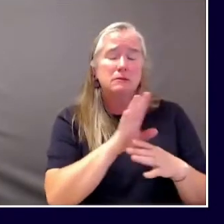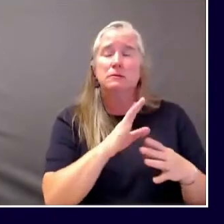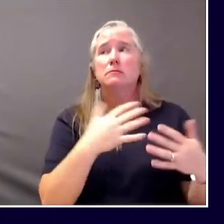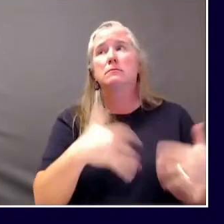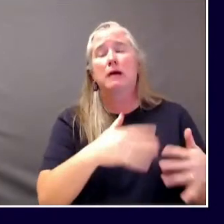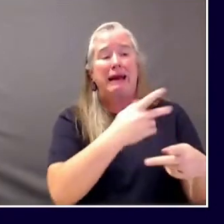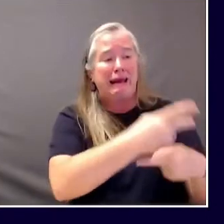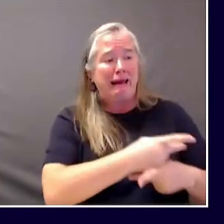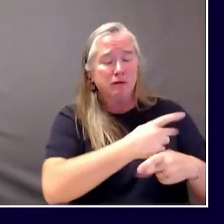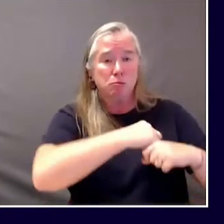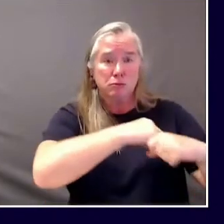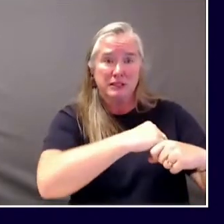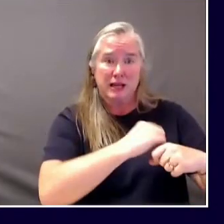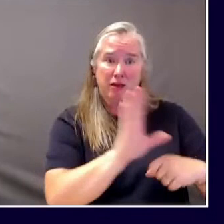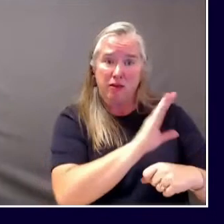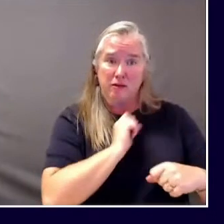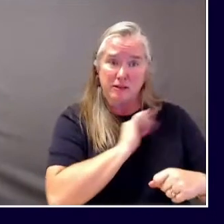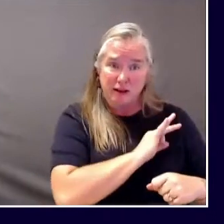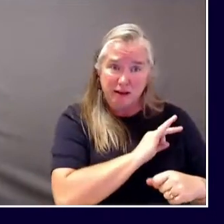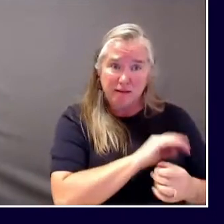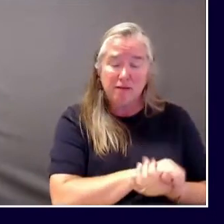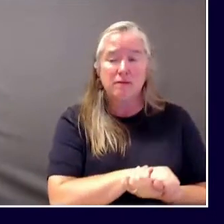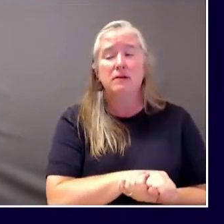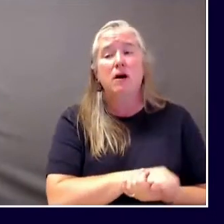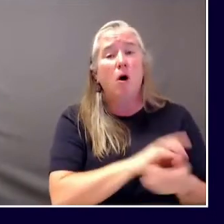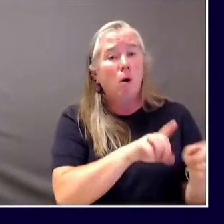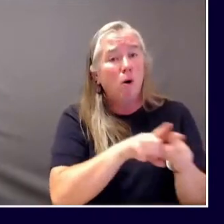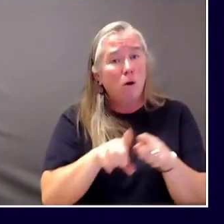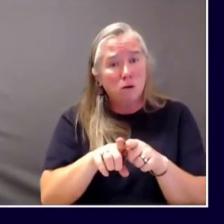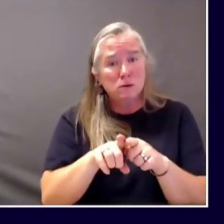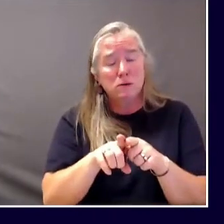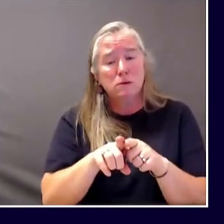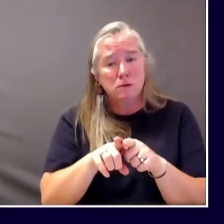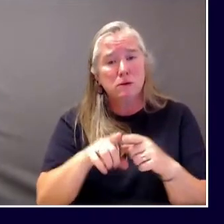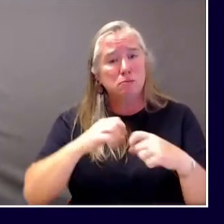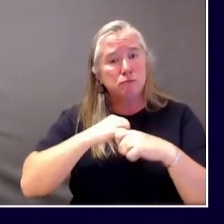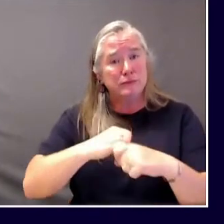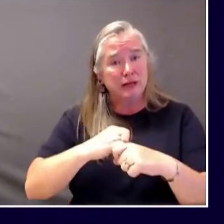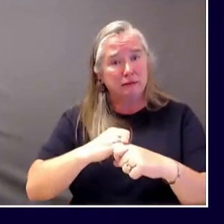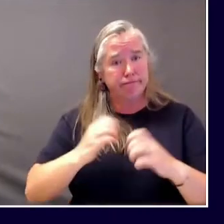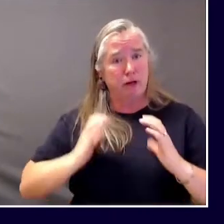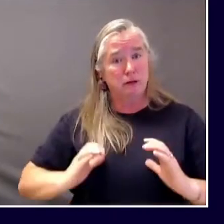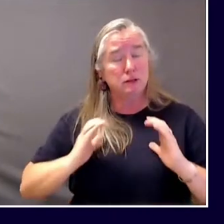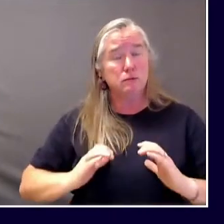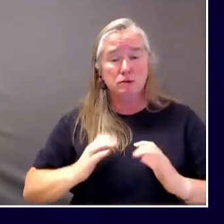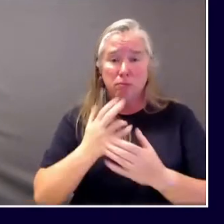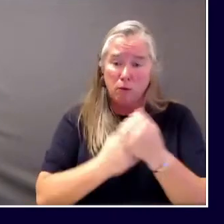sake of their own employees and